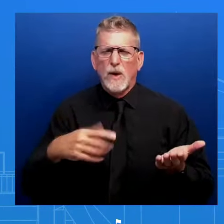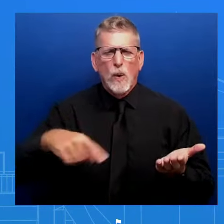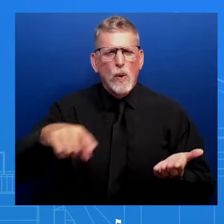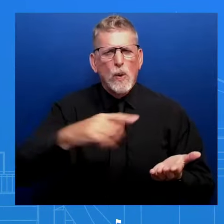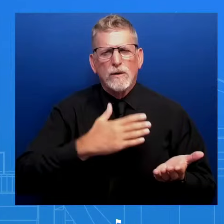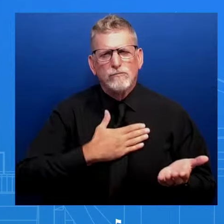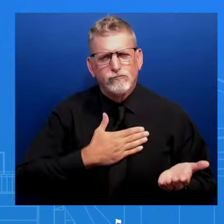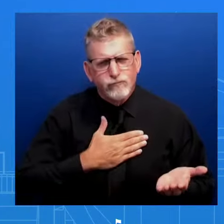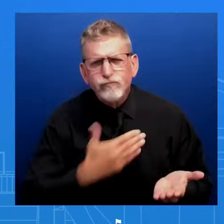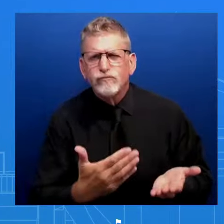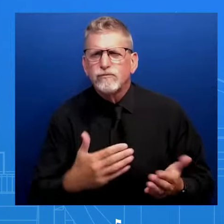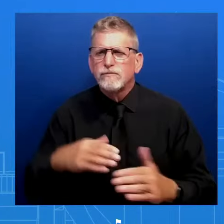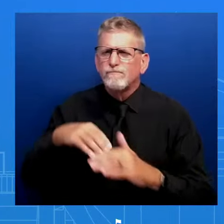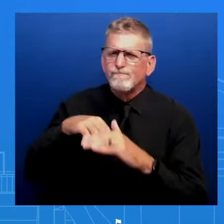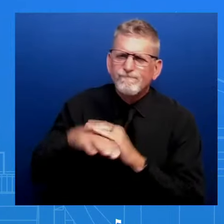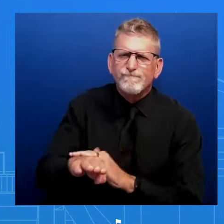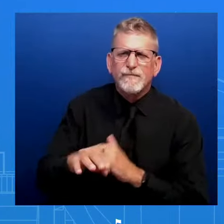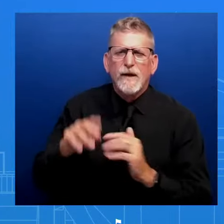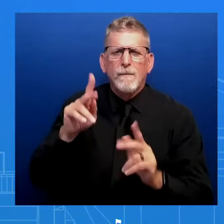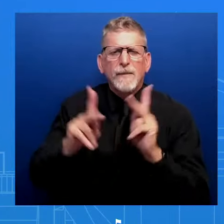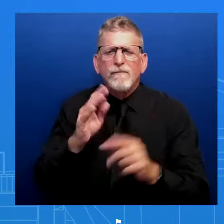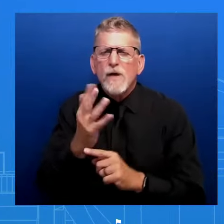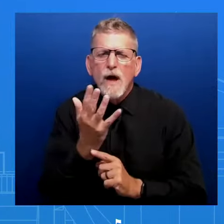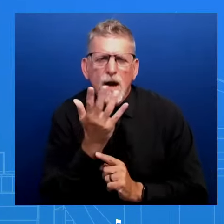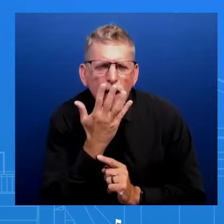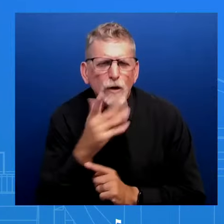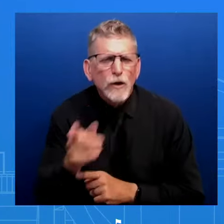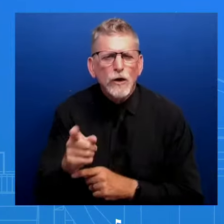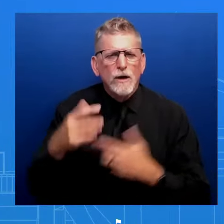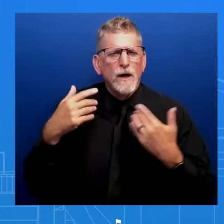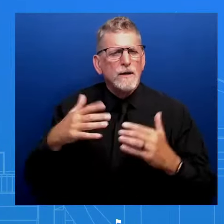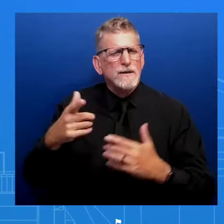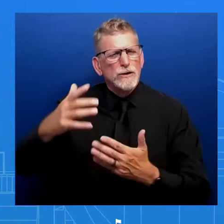who deserve to be equally honored for their service to this country in peace and in war.